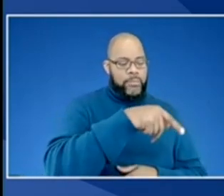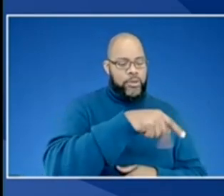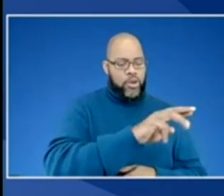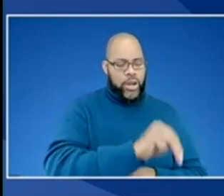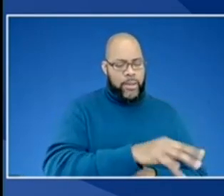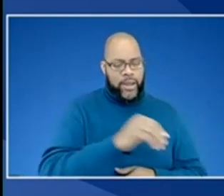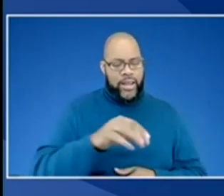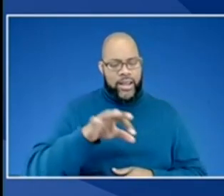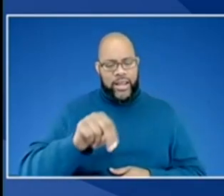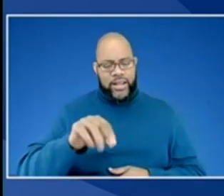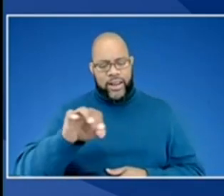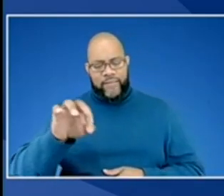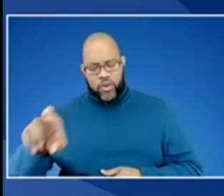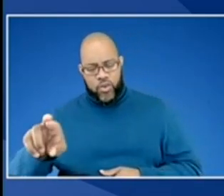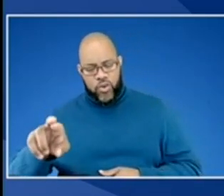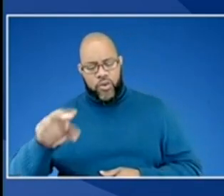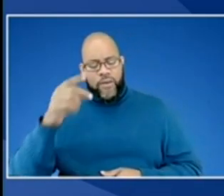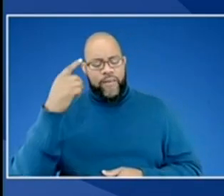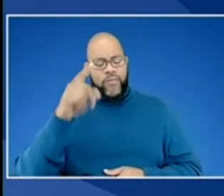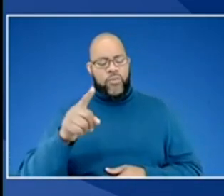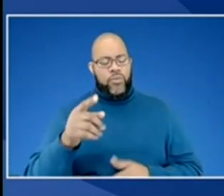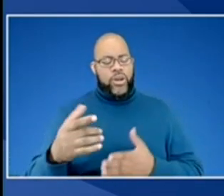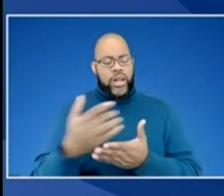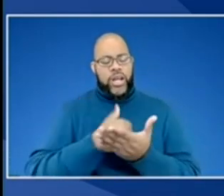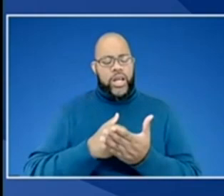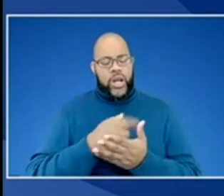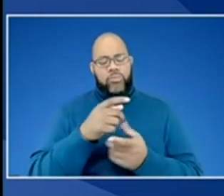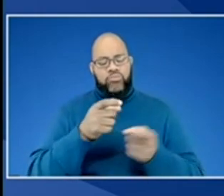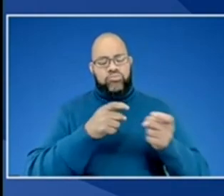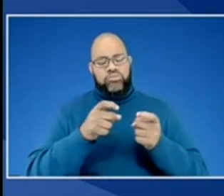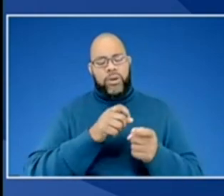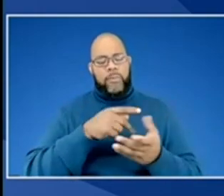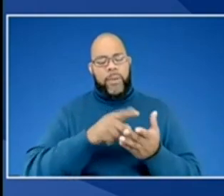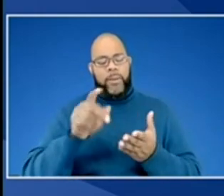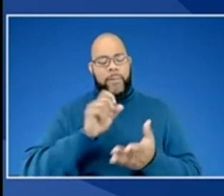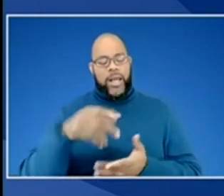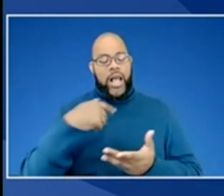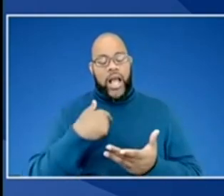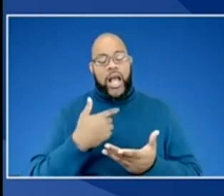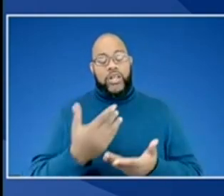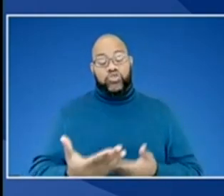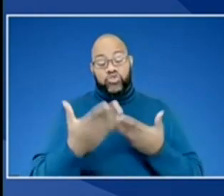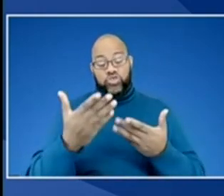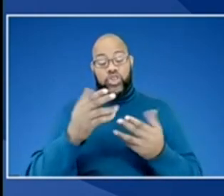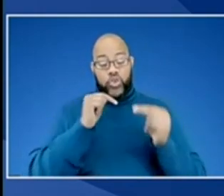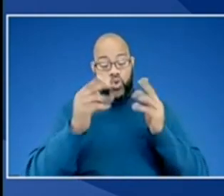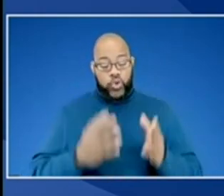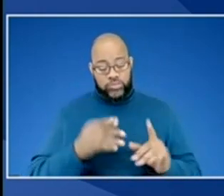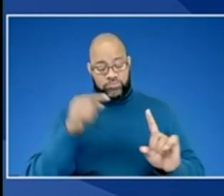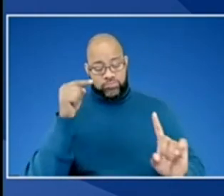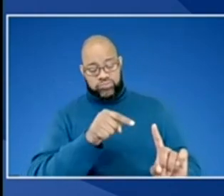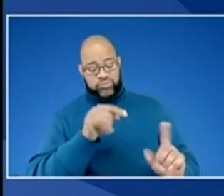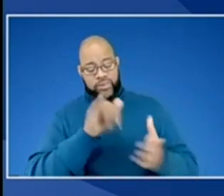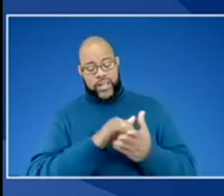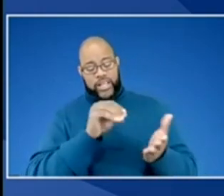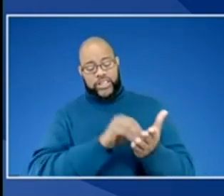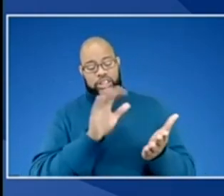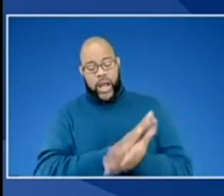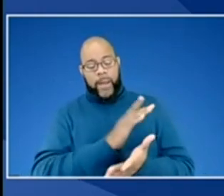for the Income Driven Repayment Plans. I would point the negotiators attention to those documents for them to review all that.